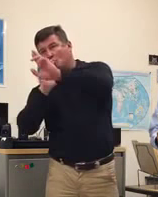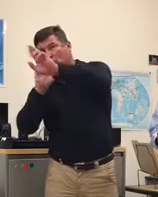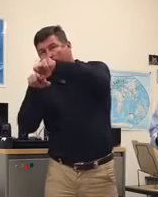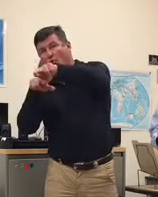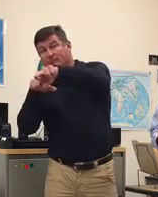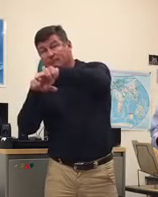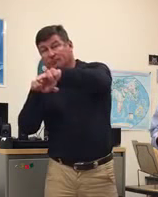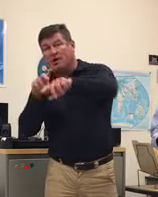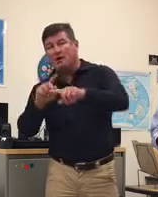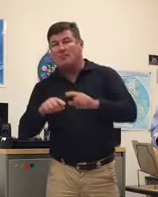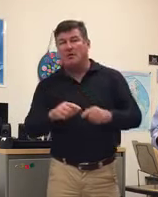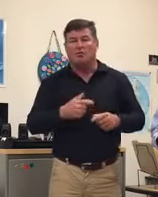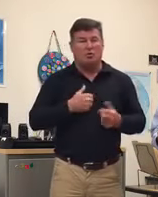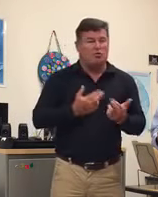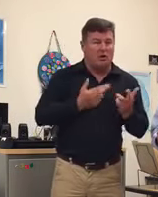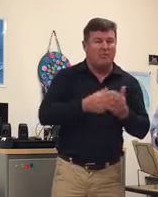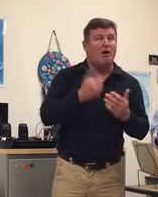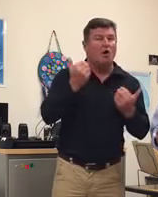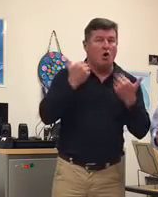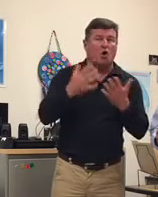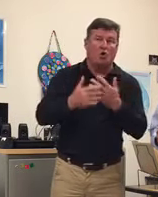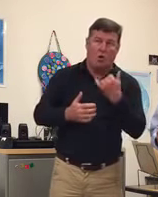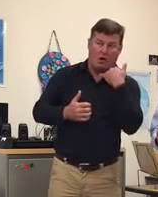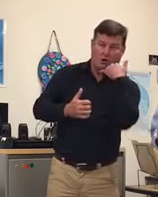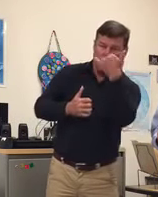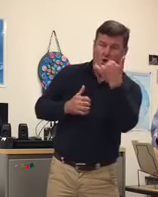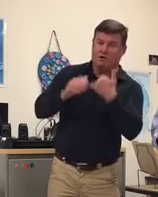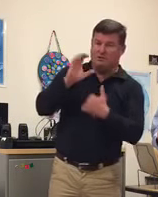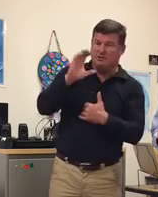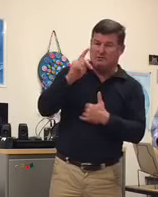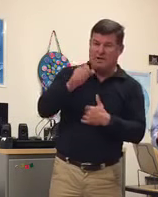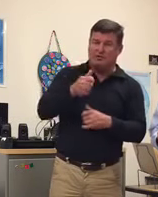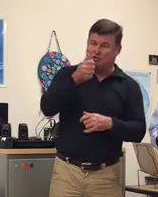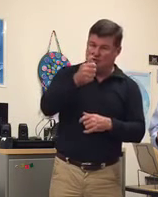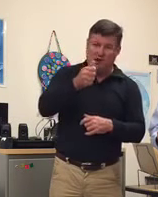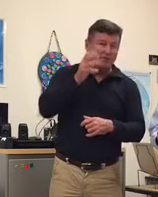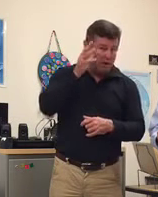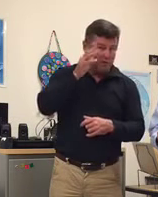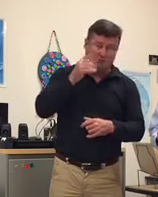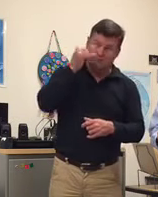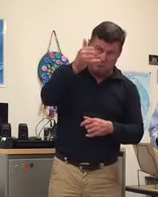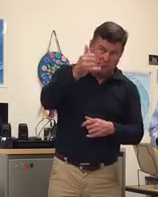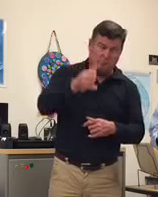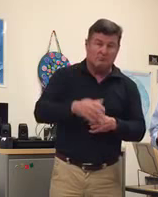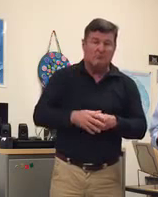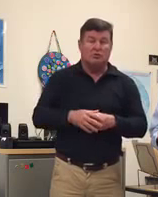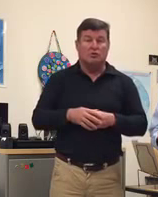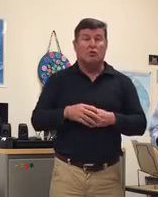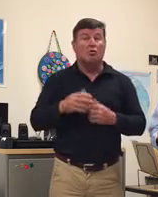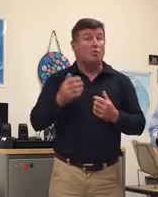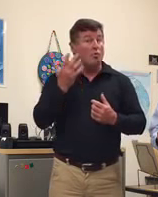protective services, but we recommend that you go ahead and make your own complaint to child protective services.